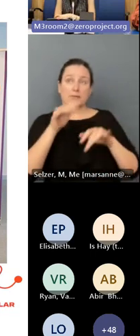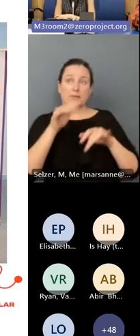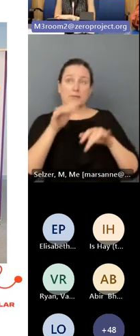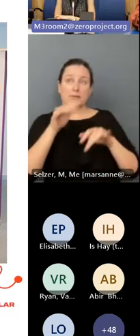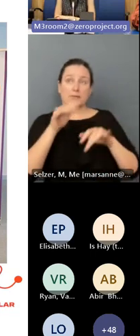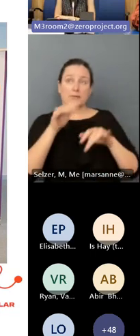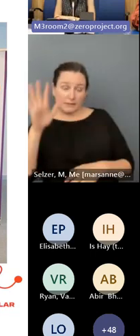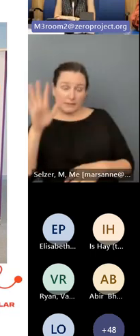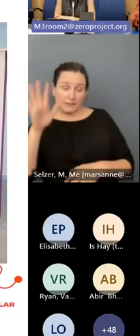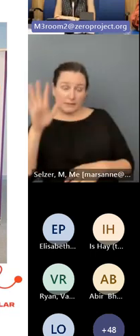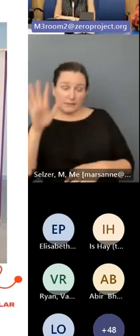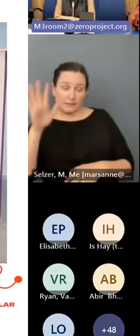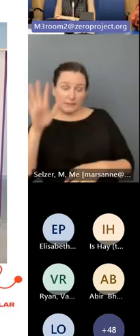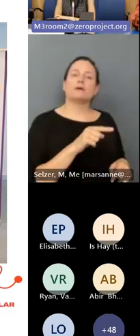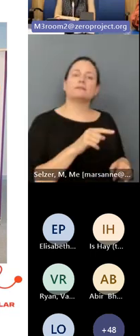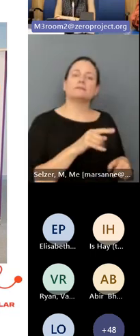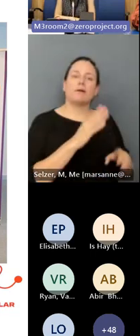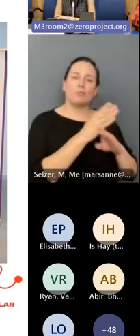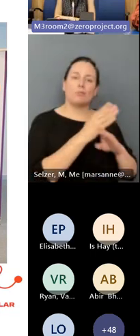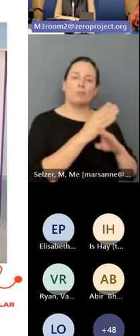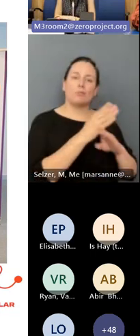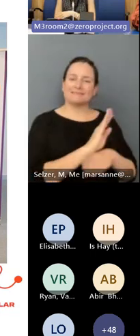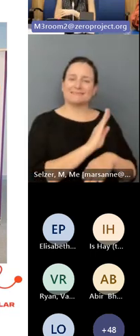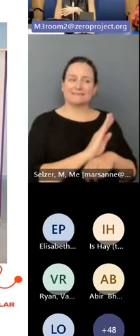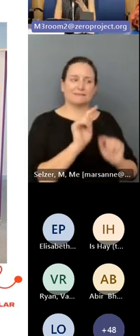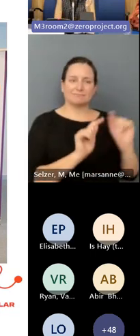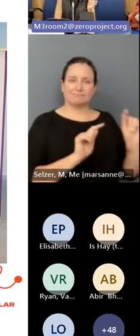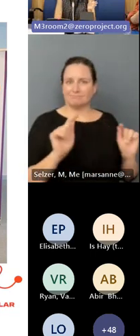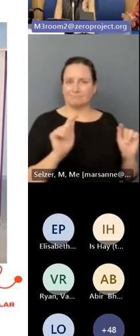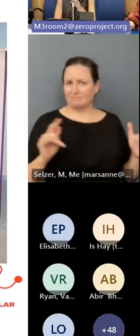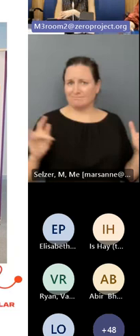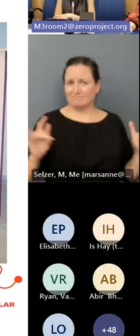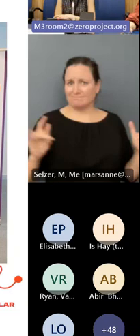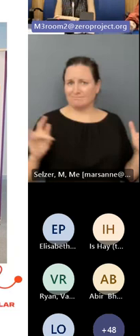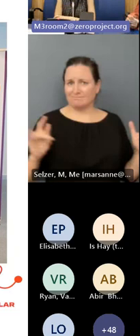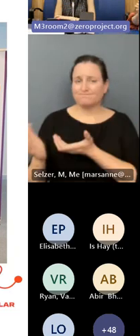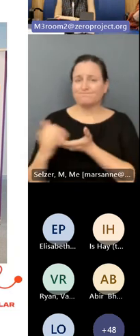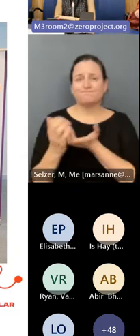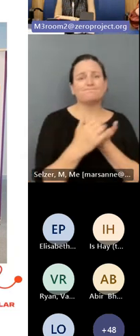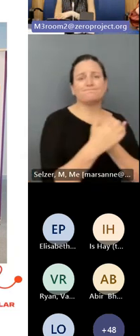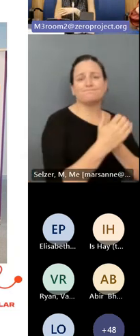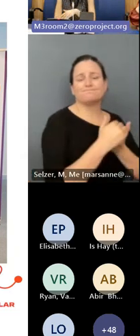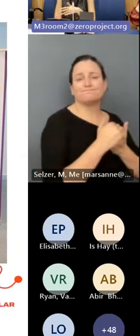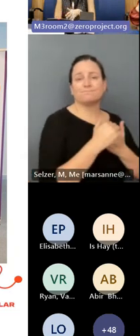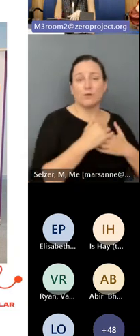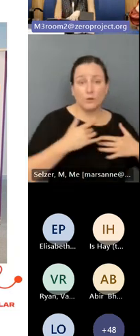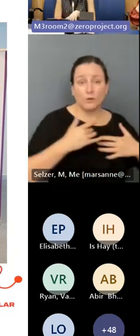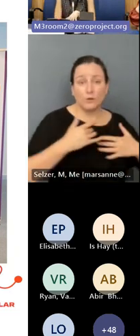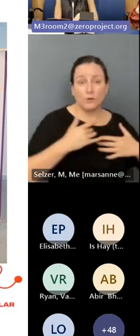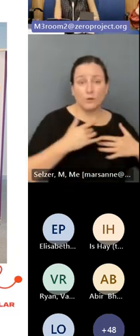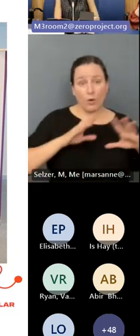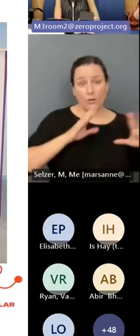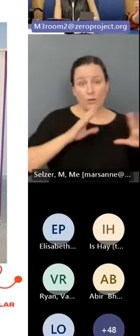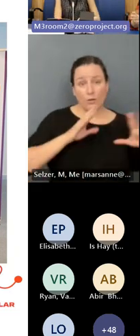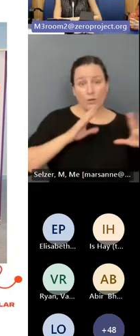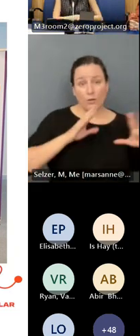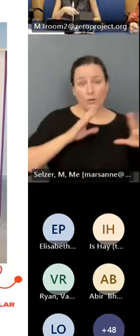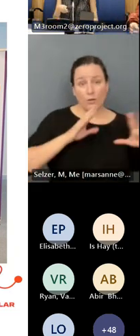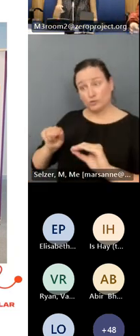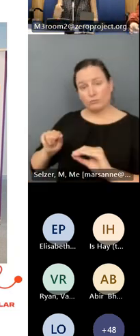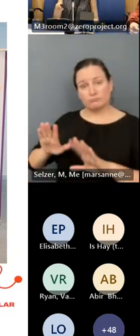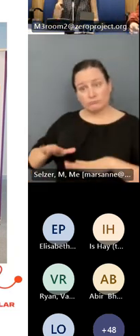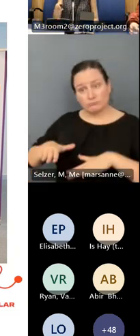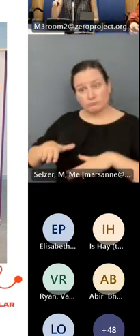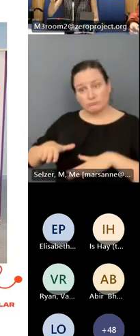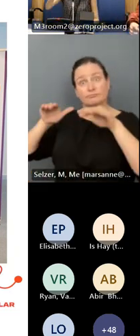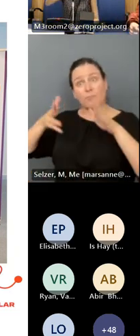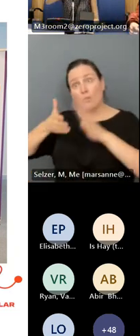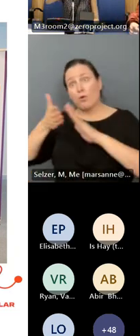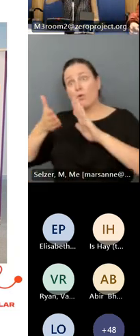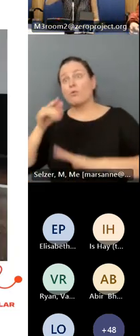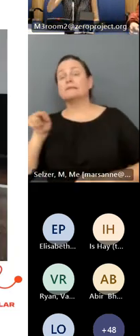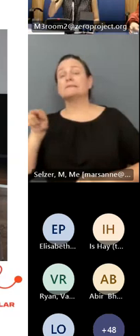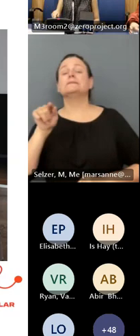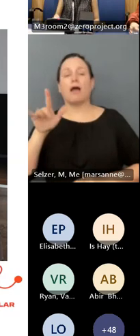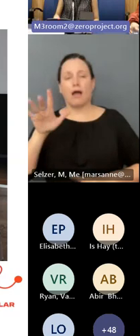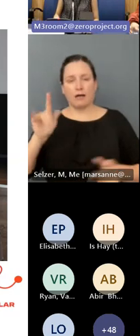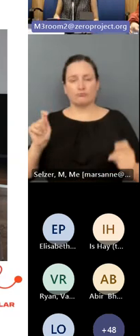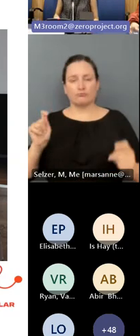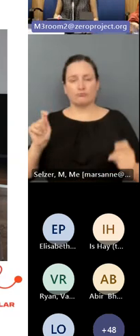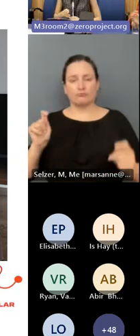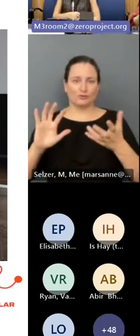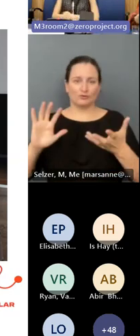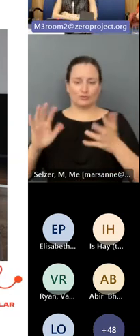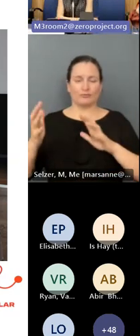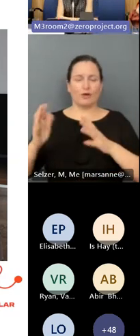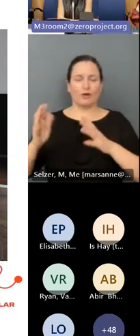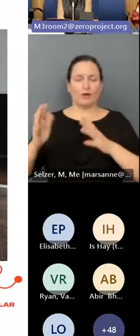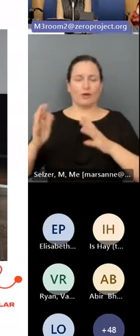unify parties to share experiences to have an impact on civil society. So far, I explained